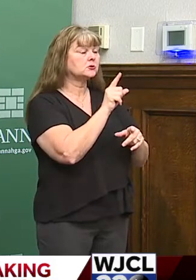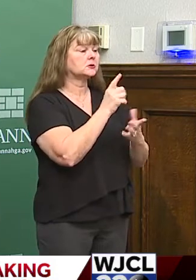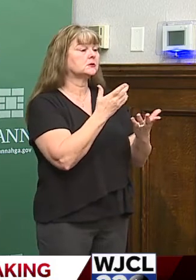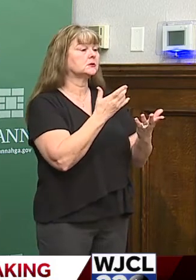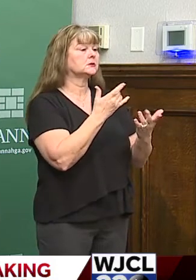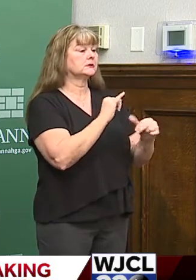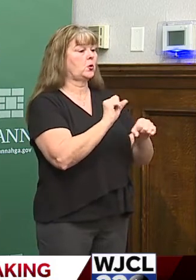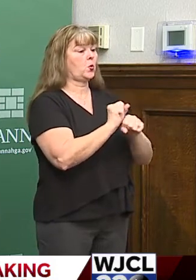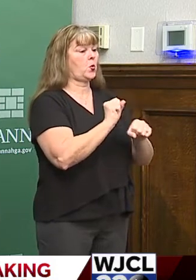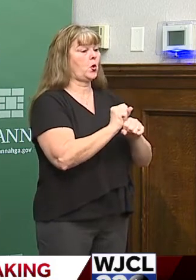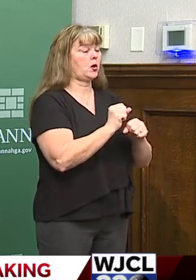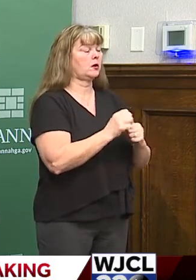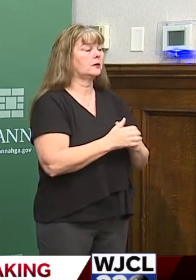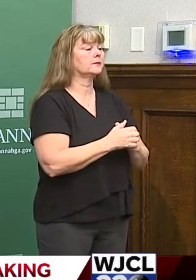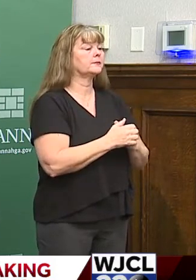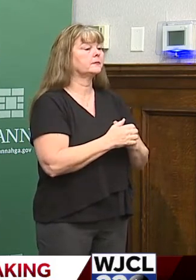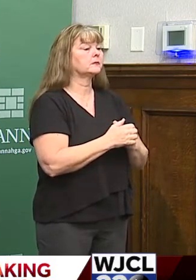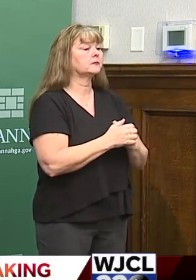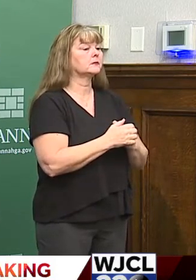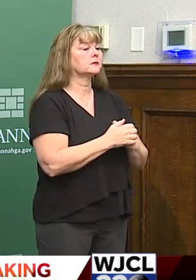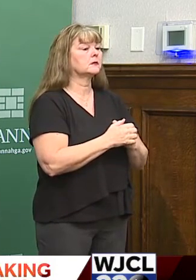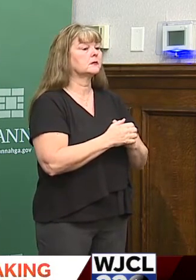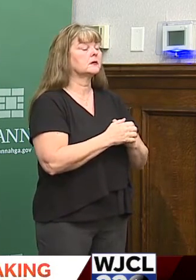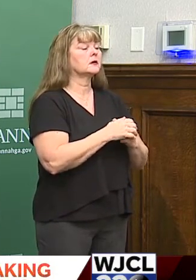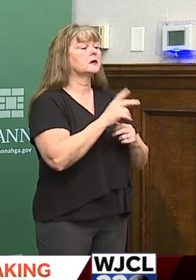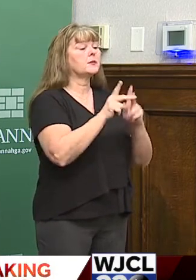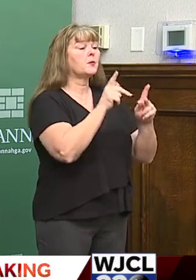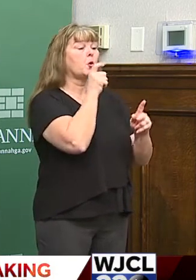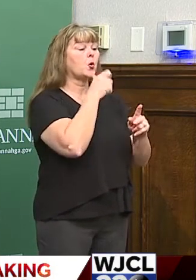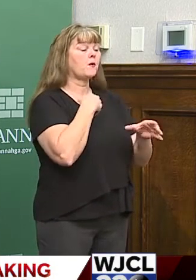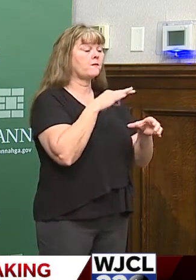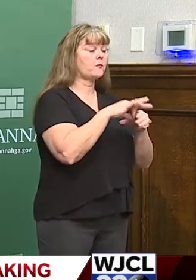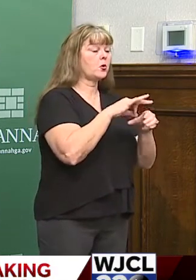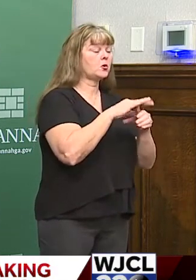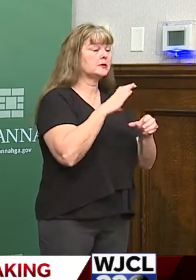FOR THOSE EMPLOYEES THAT ARE ACTUALLY ON SITE WORKING.